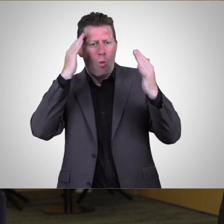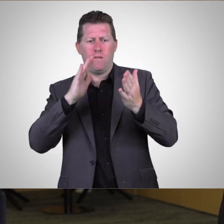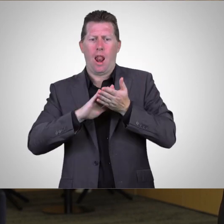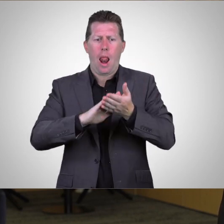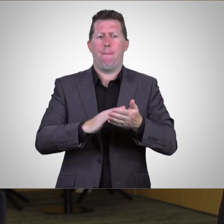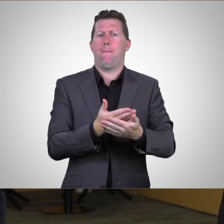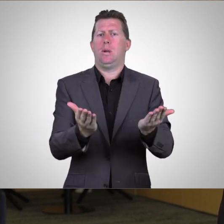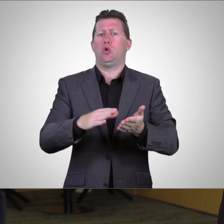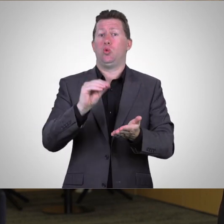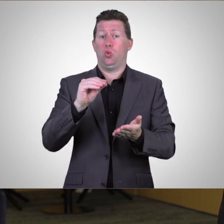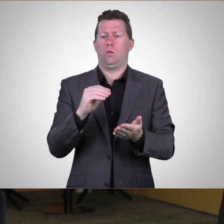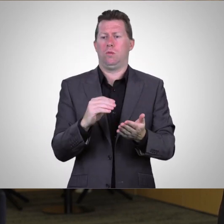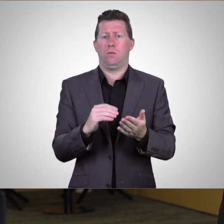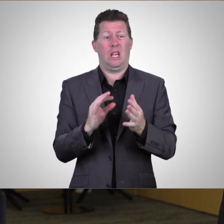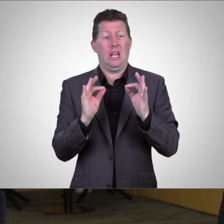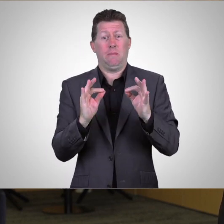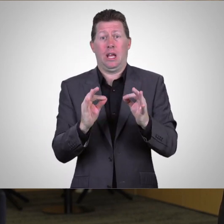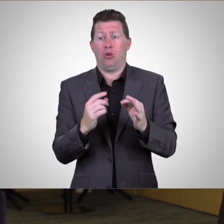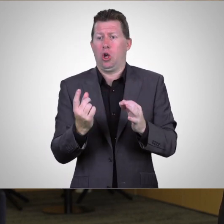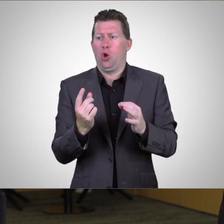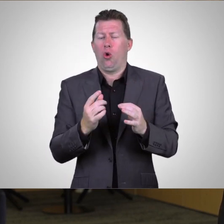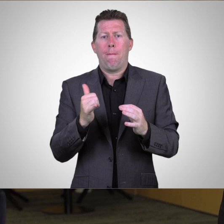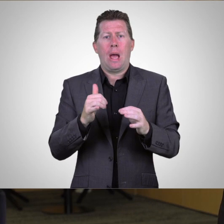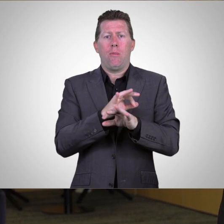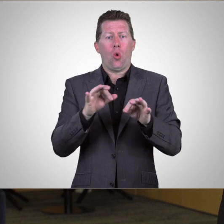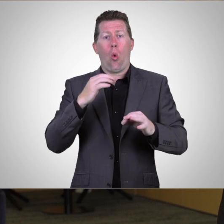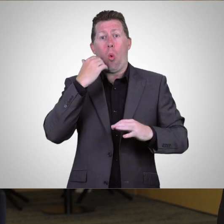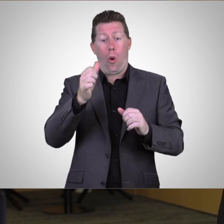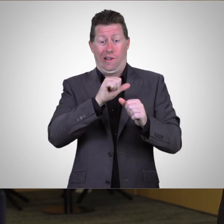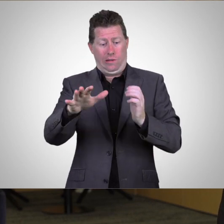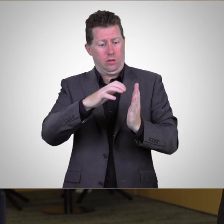useful approach for students who don't excel in every method of assessment,